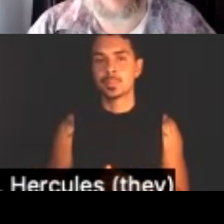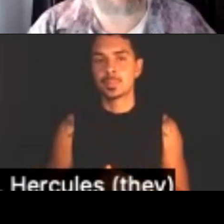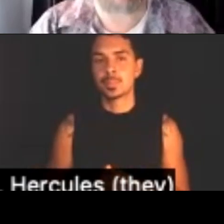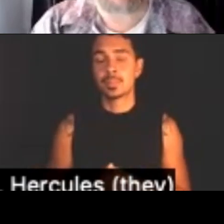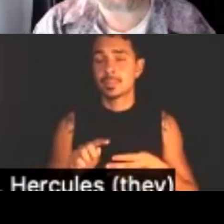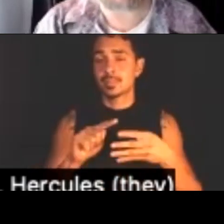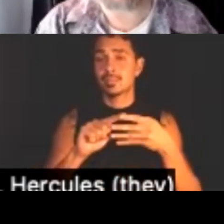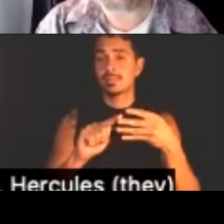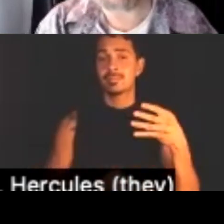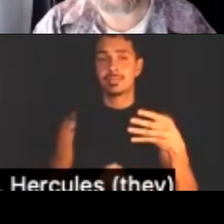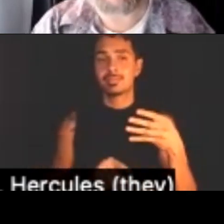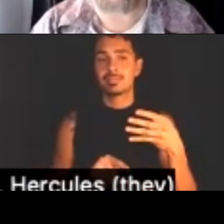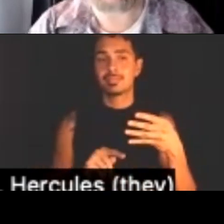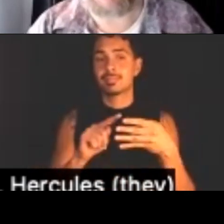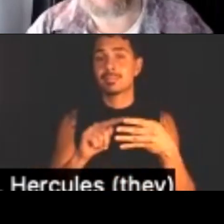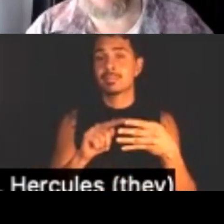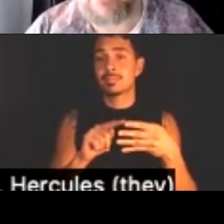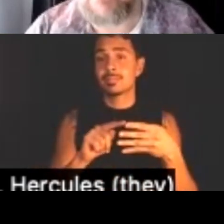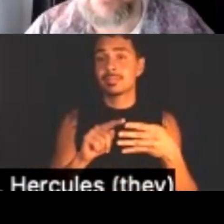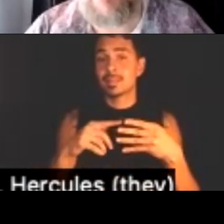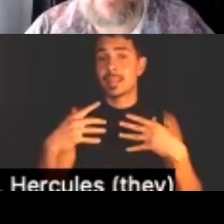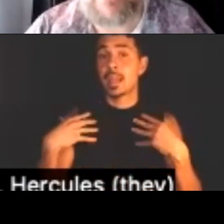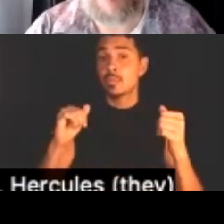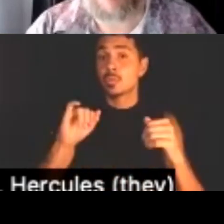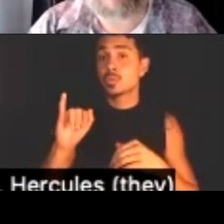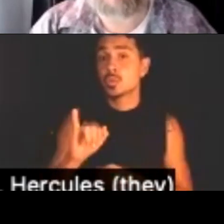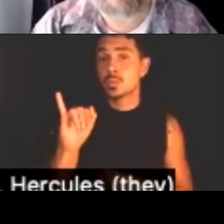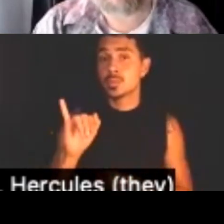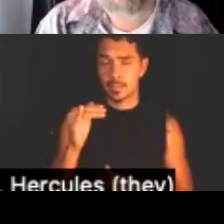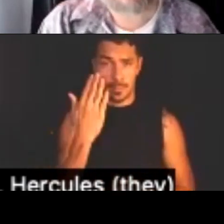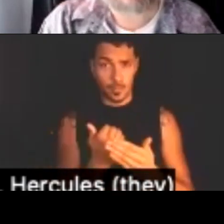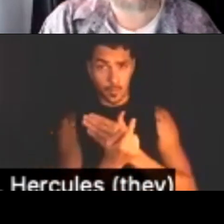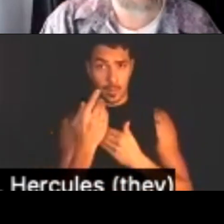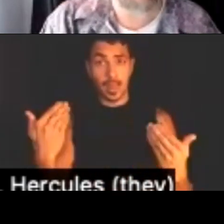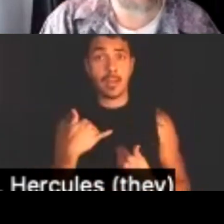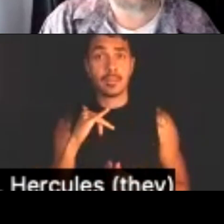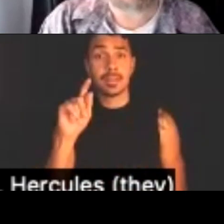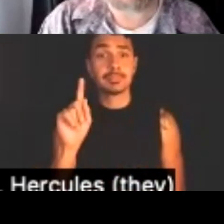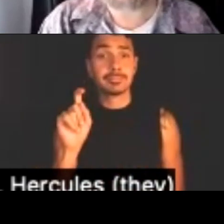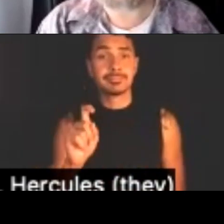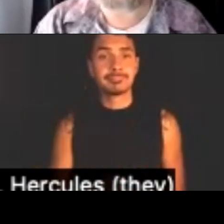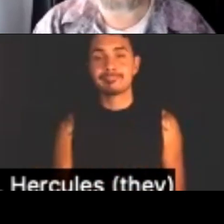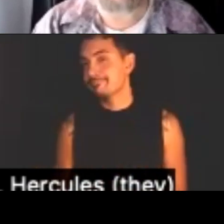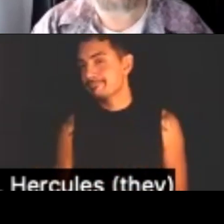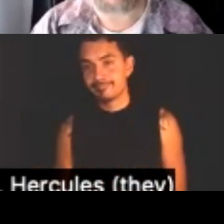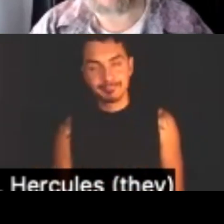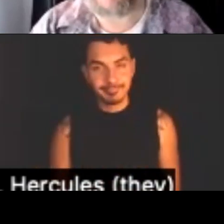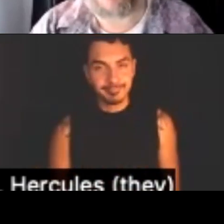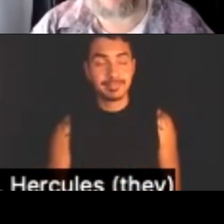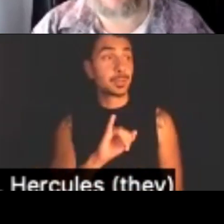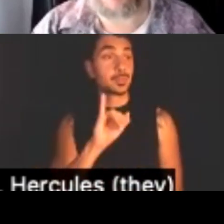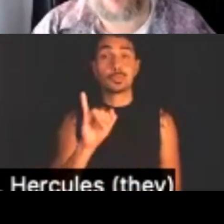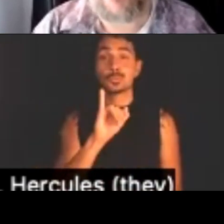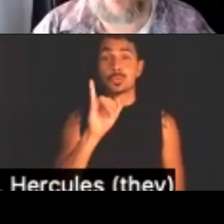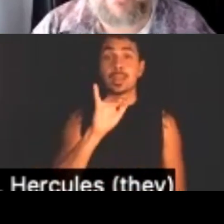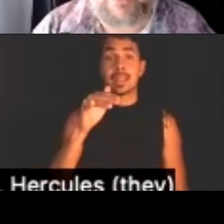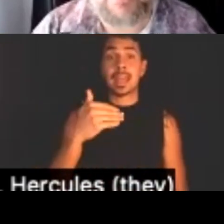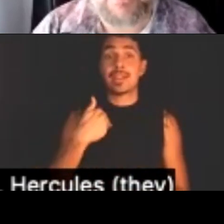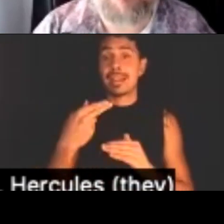not everybody has insurance that covers mental health. Not everybody has insurance that doesn't involve high deductibles or high copays.